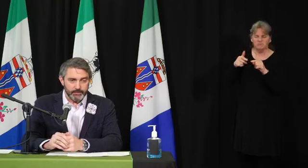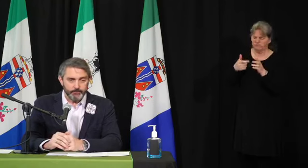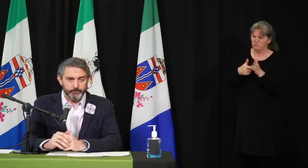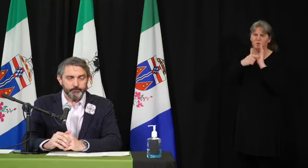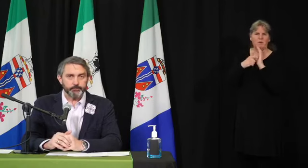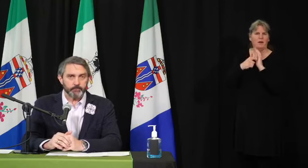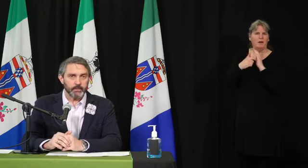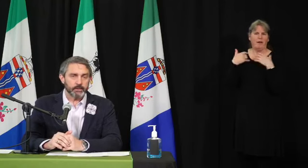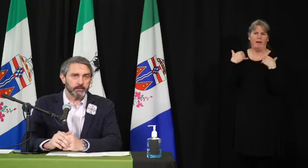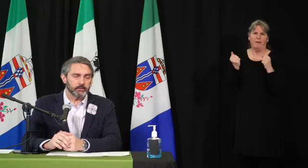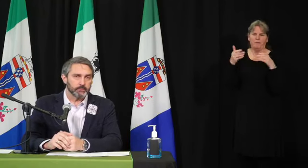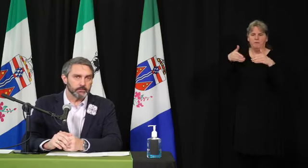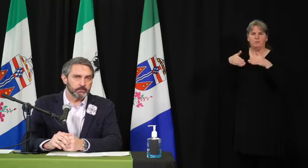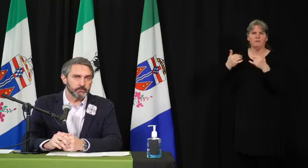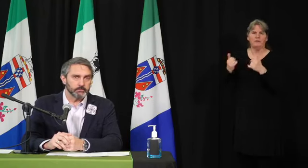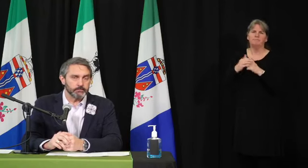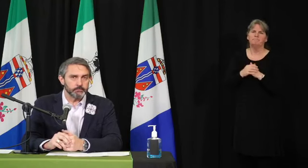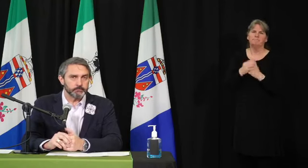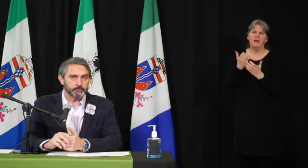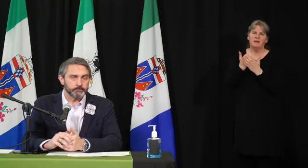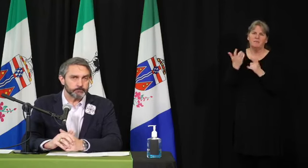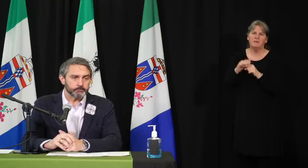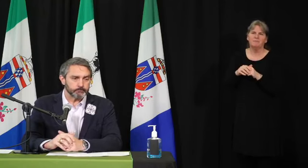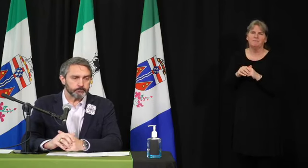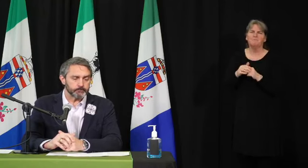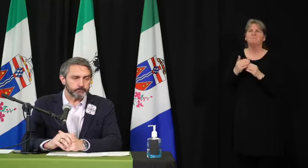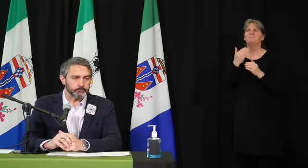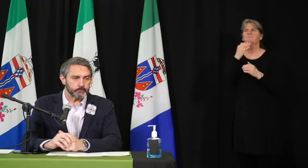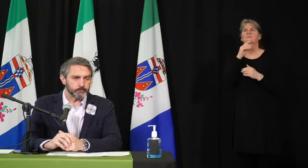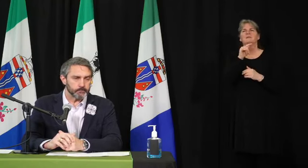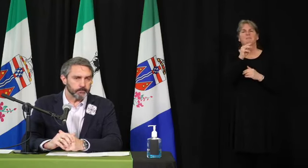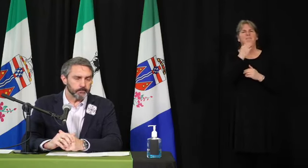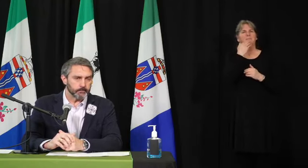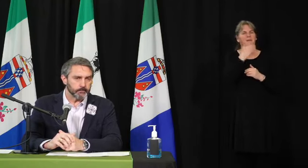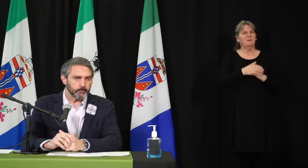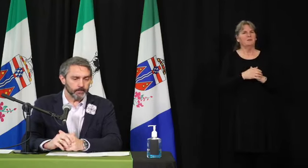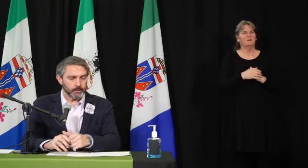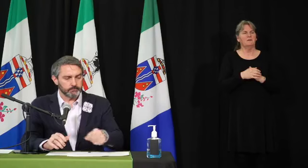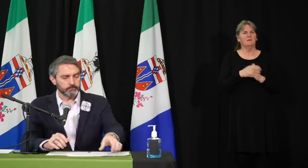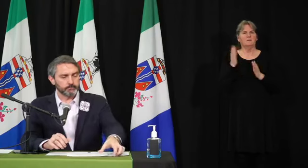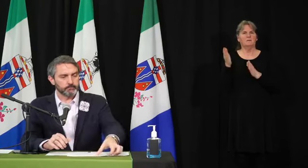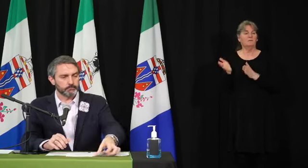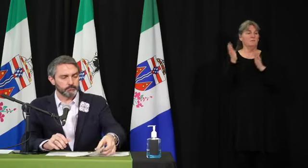needed immediately. Reporter: Okay, thank you. And can I switch gears with Dr